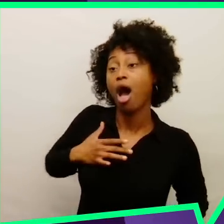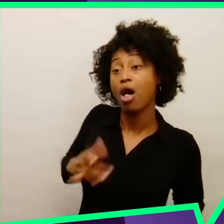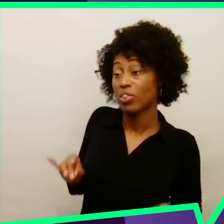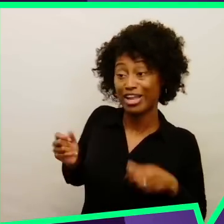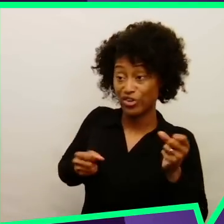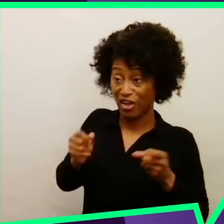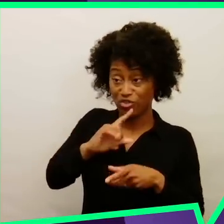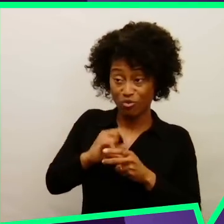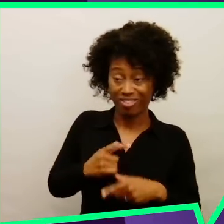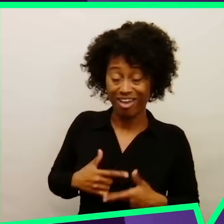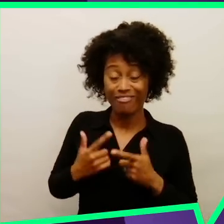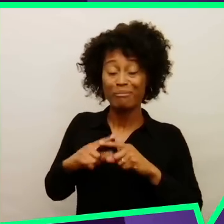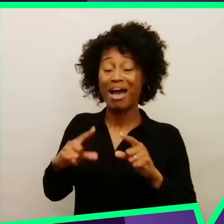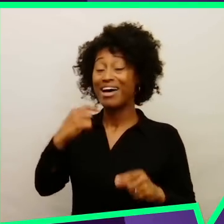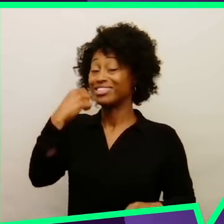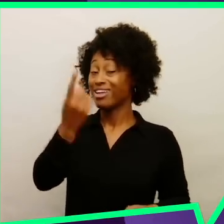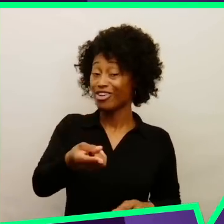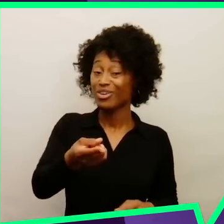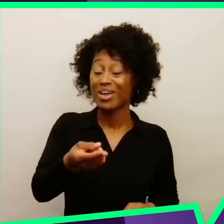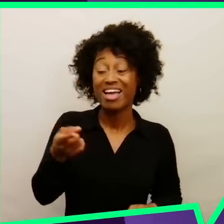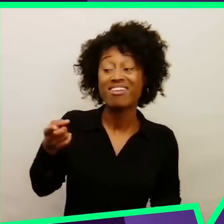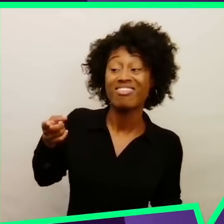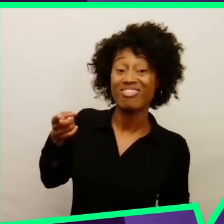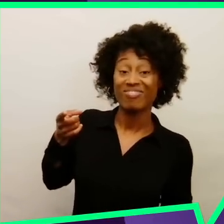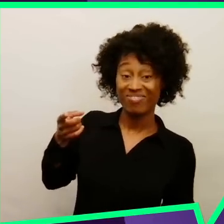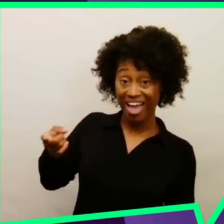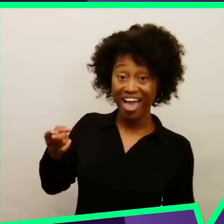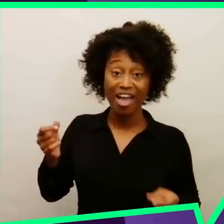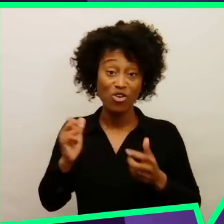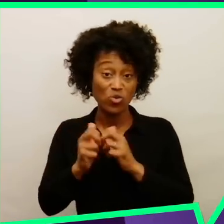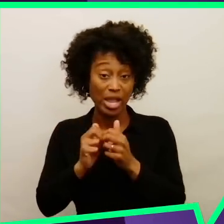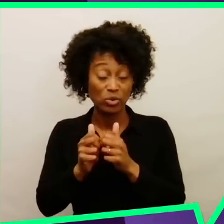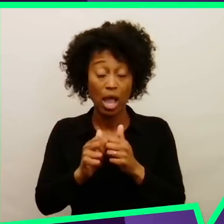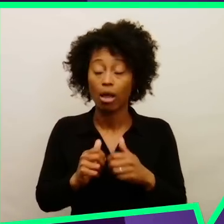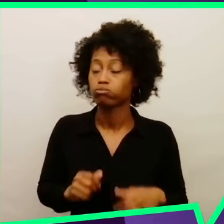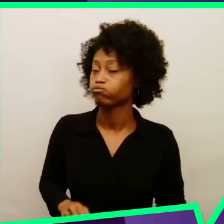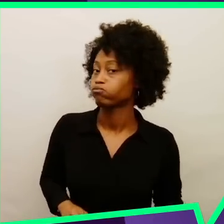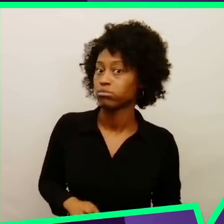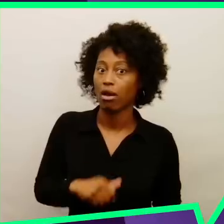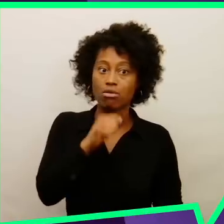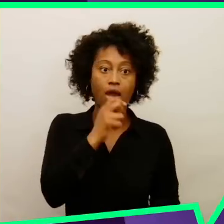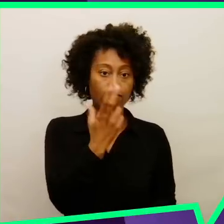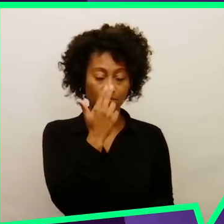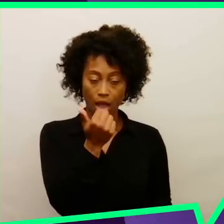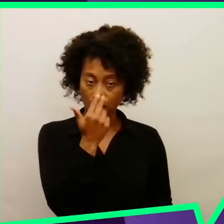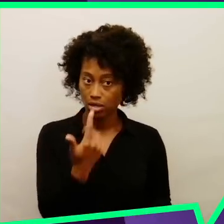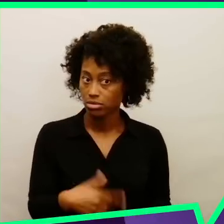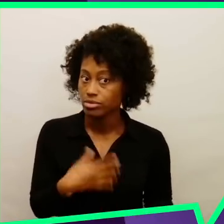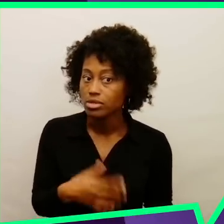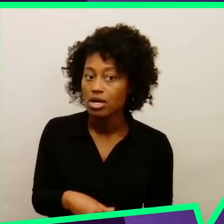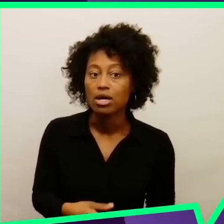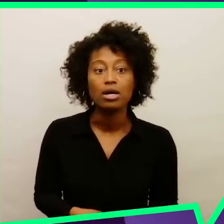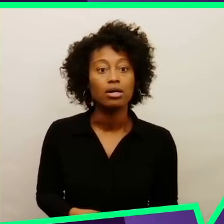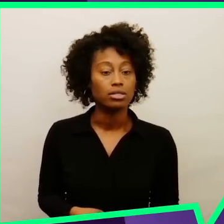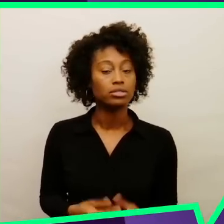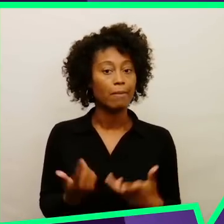I can't-- listen, I don't like driving. But I'll tell you this, that raceway is no joke. So don't forget.